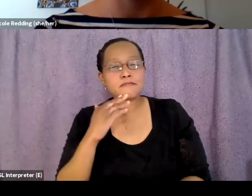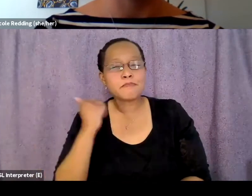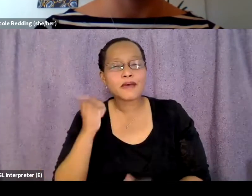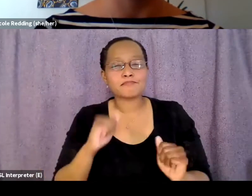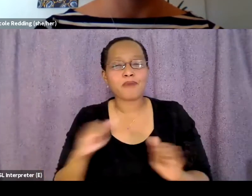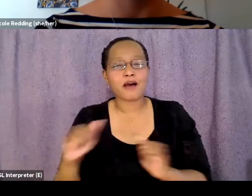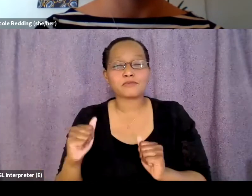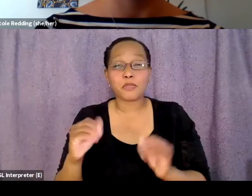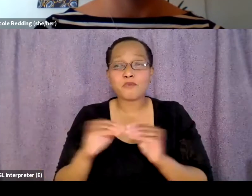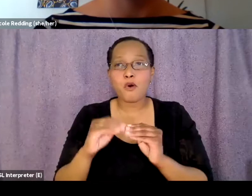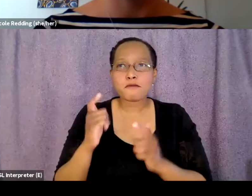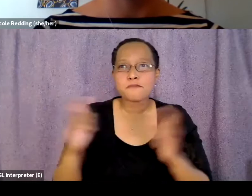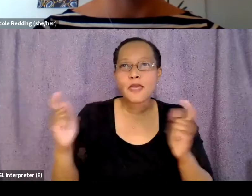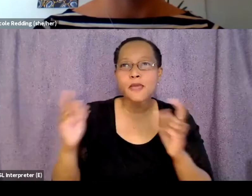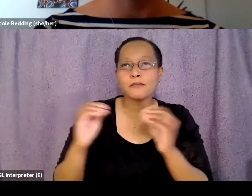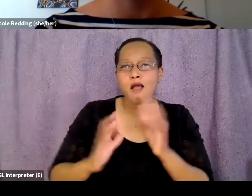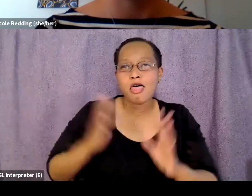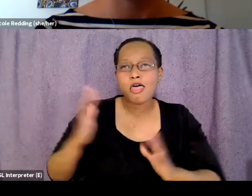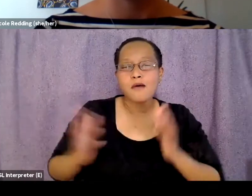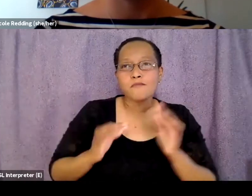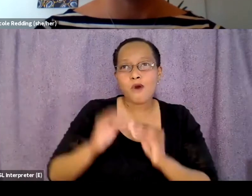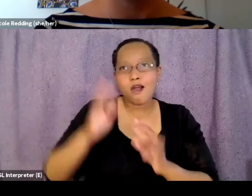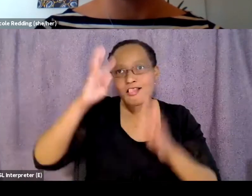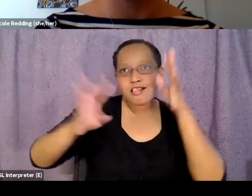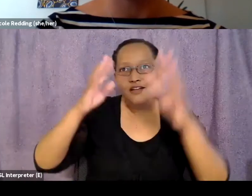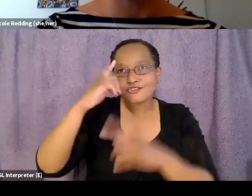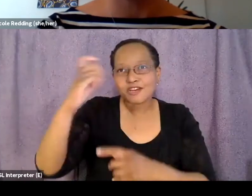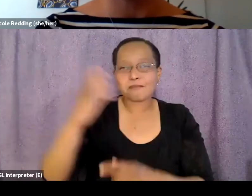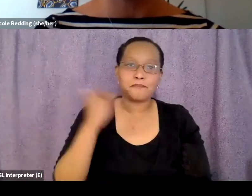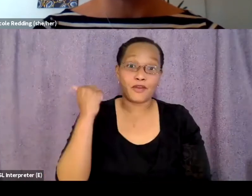were the better, and when I got it when I became an adult I lost it for a little bit.